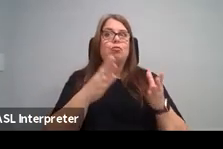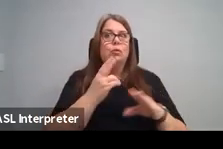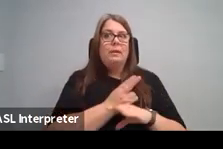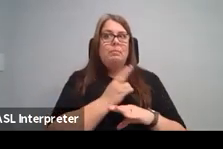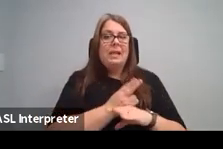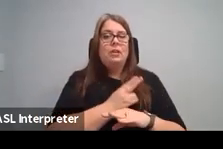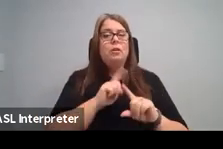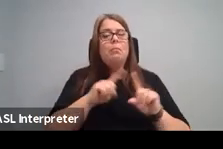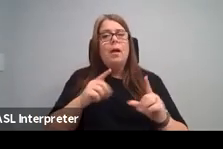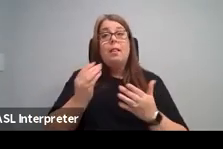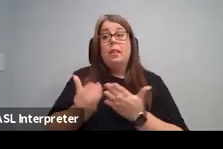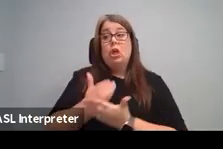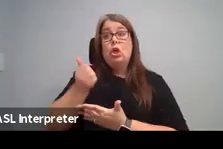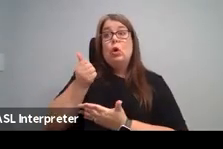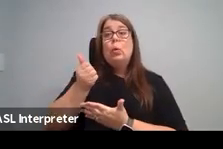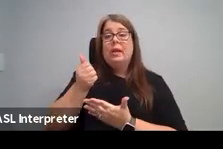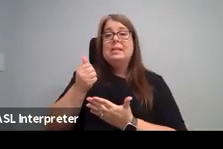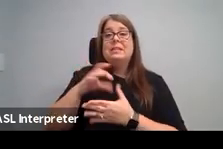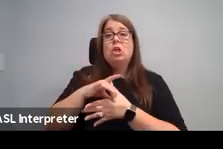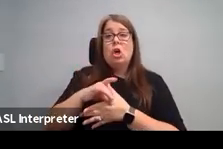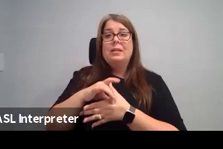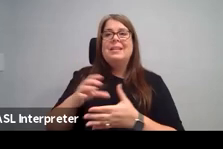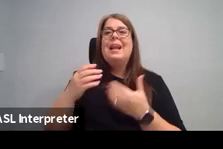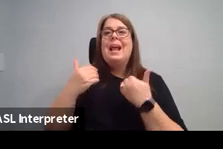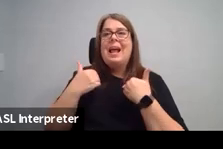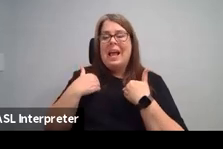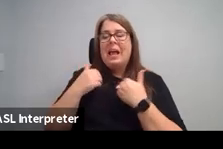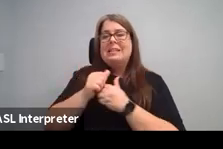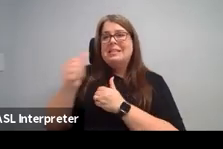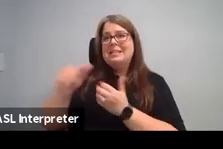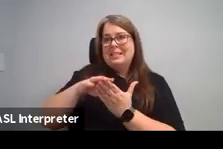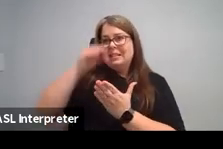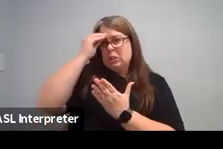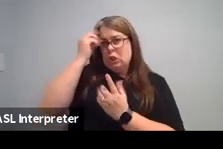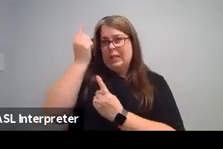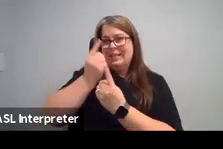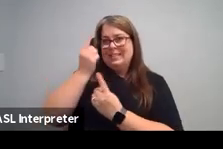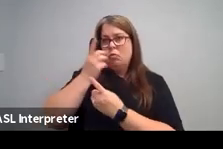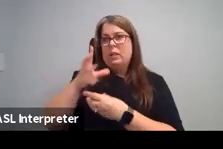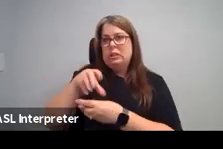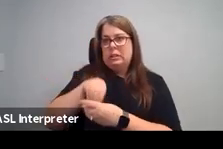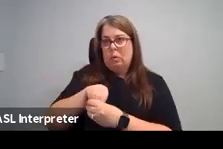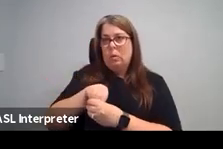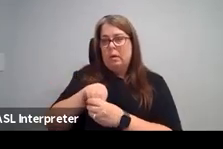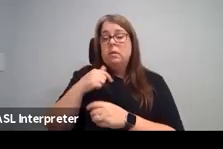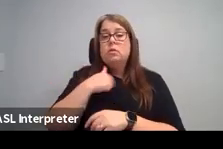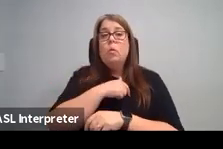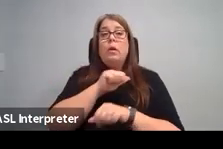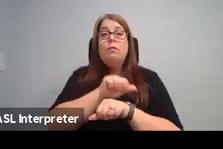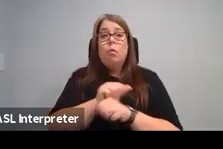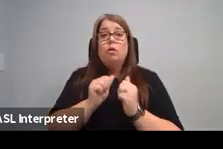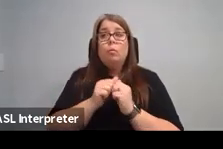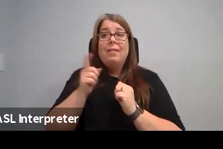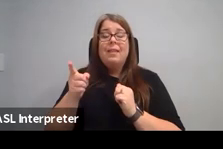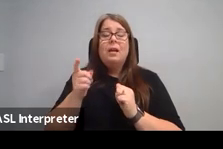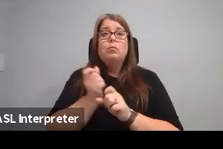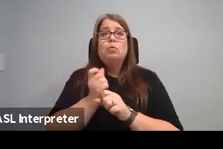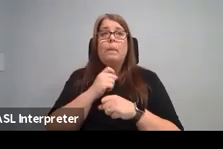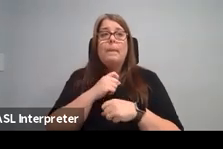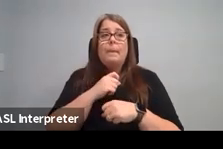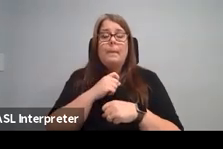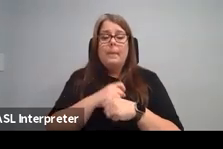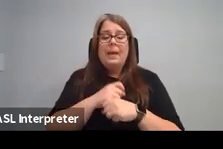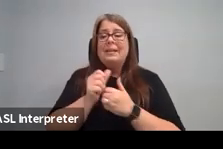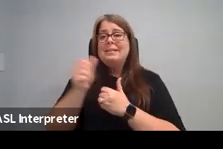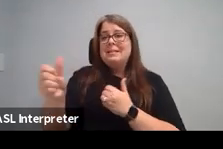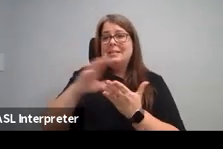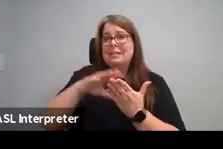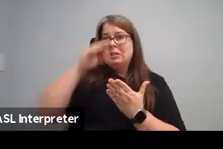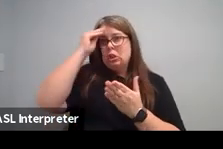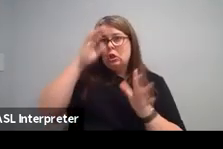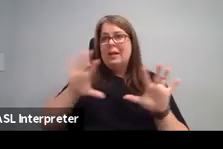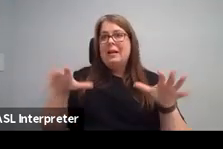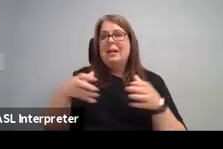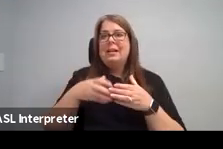Allison Frenzel : Content on CTA online has distance learning considerations and we have also worked with them to curate, and put together. Distance Learning collections for each sector, which